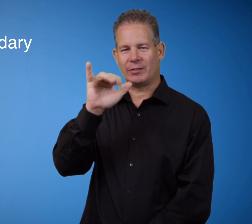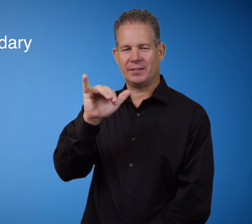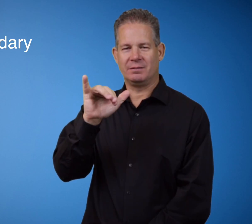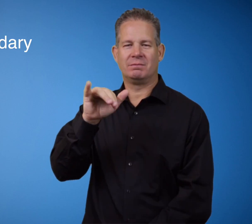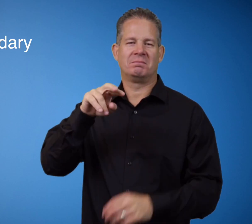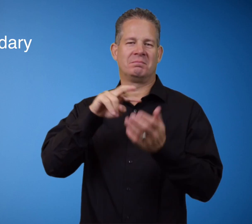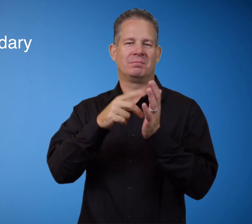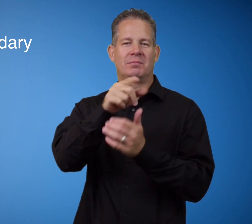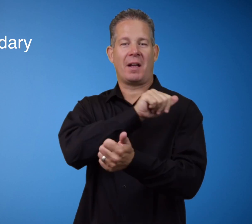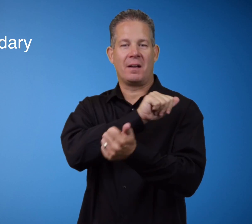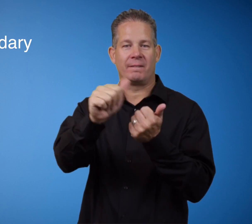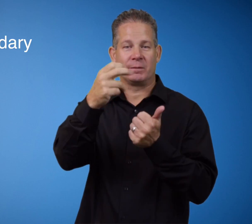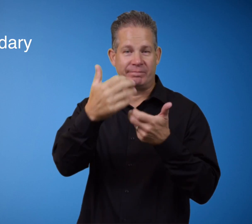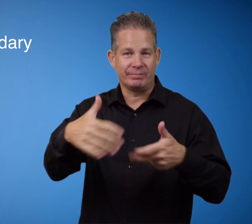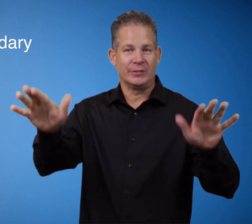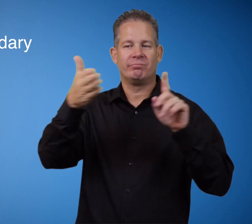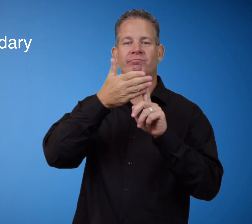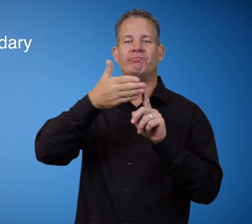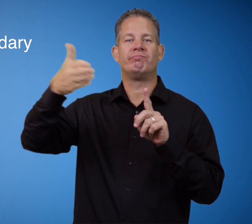This refers to your life after you've graduated high school.